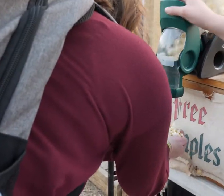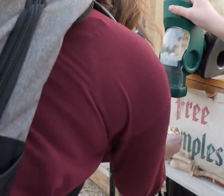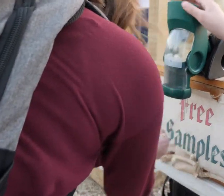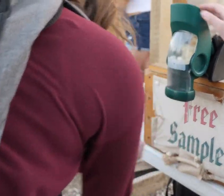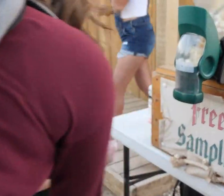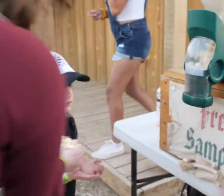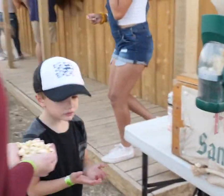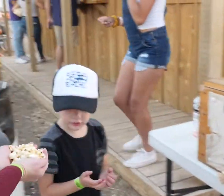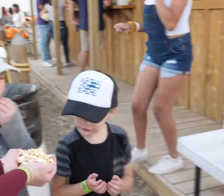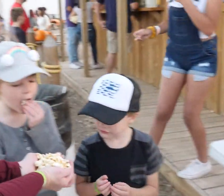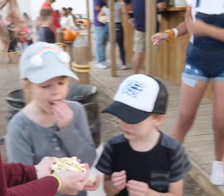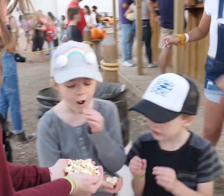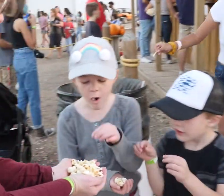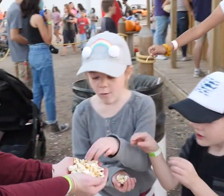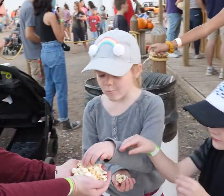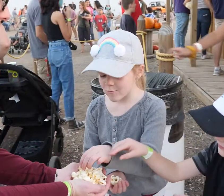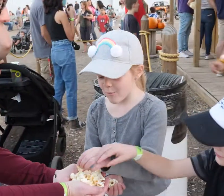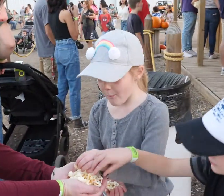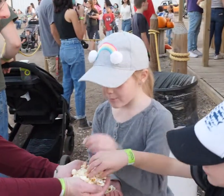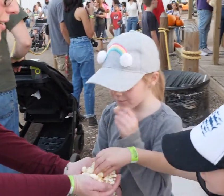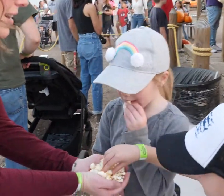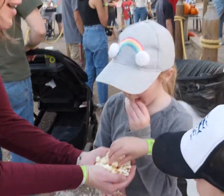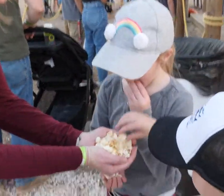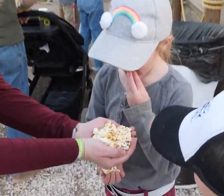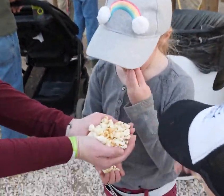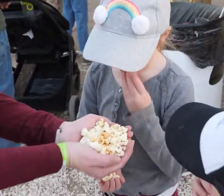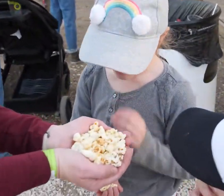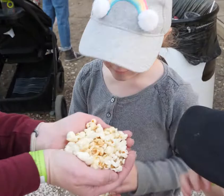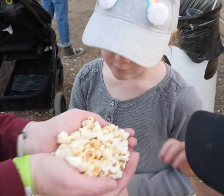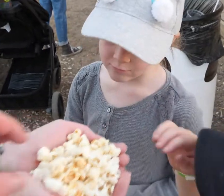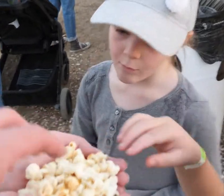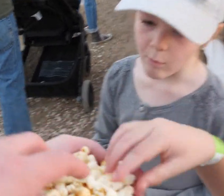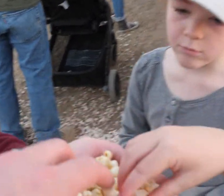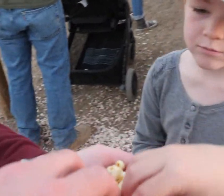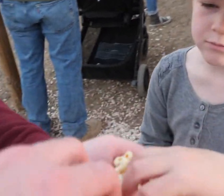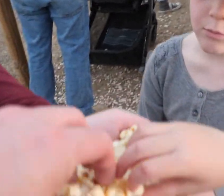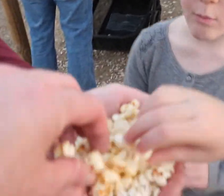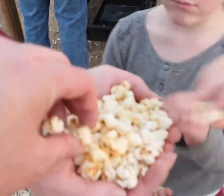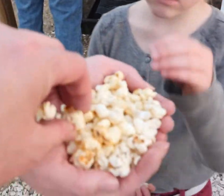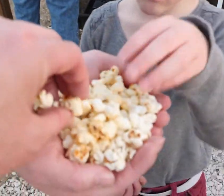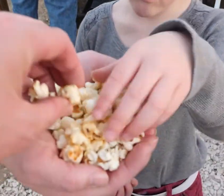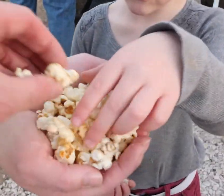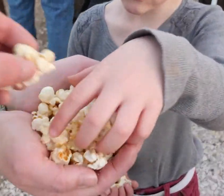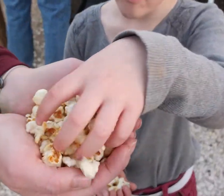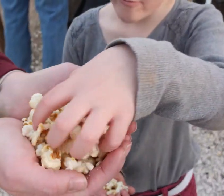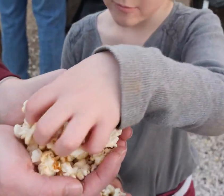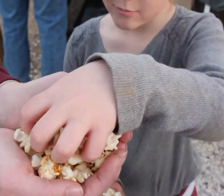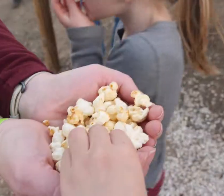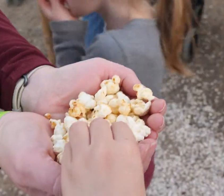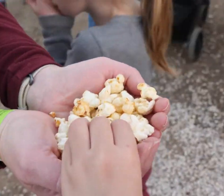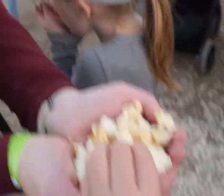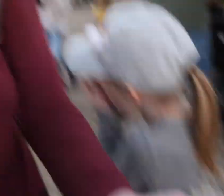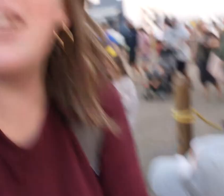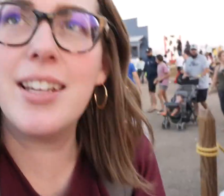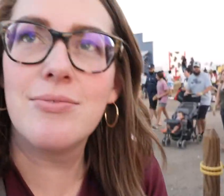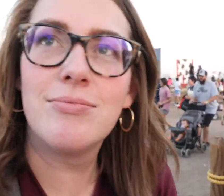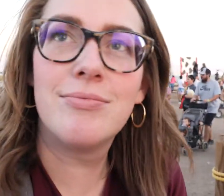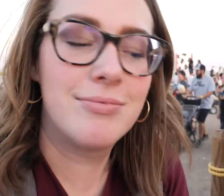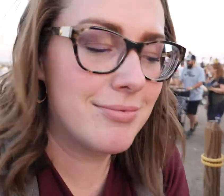CHICKEN He knows what he wants.